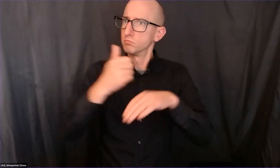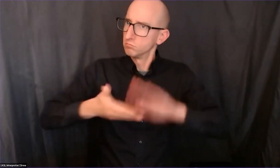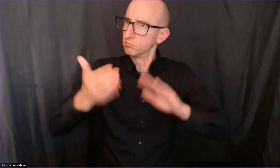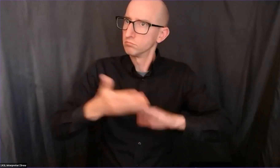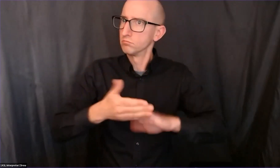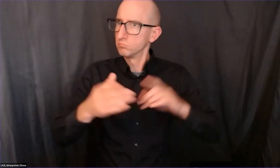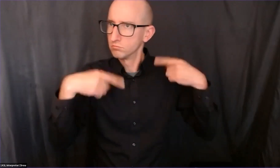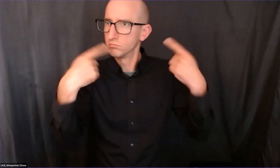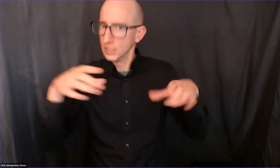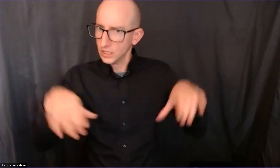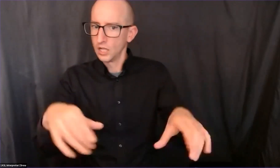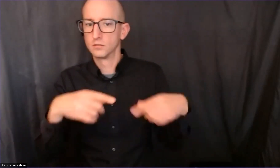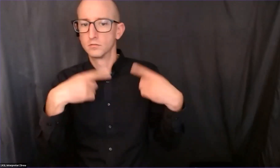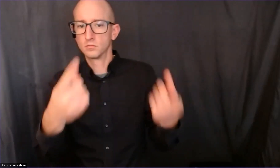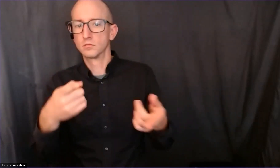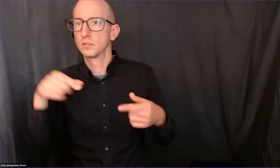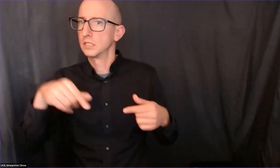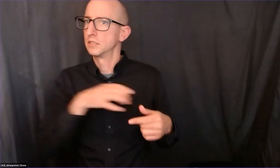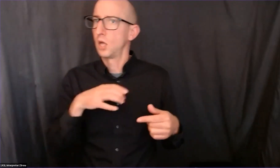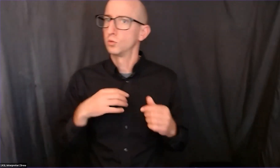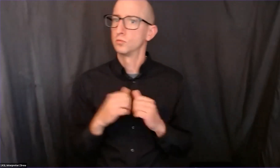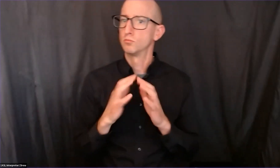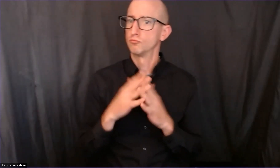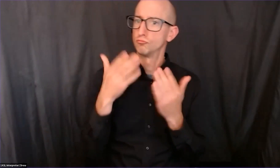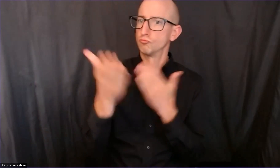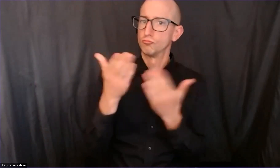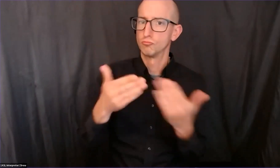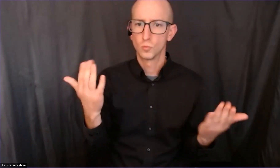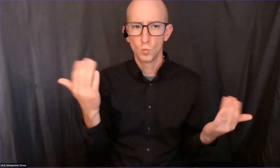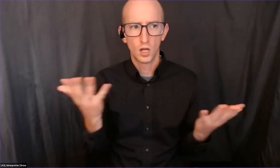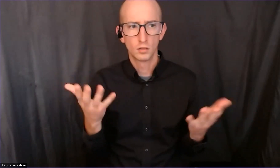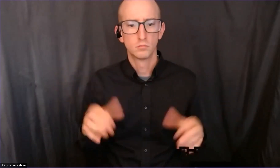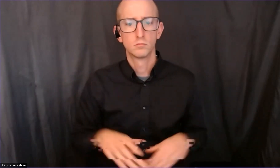see reflected in the details of the program that we'll describe for you.